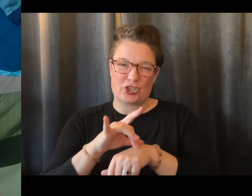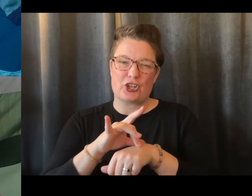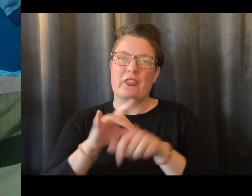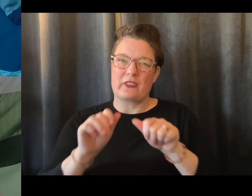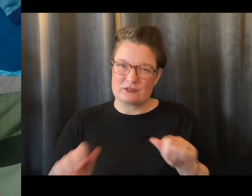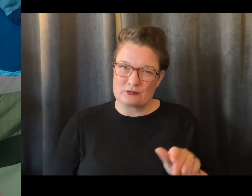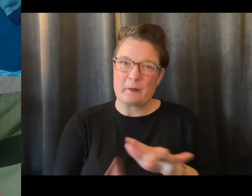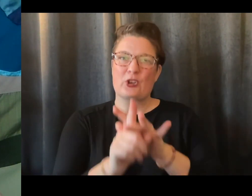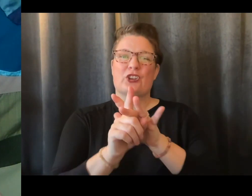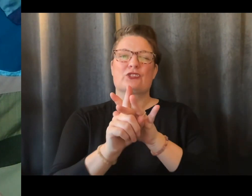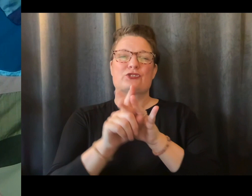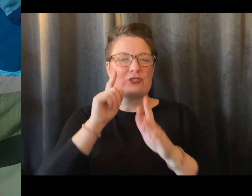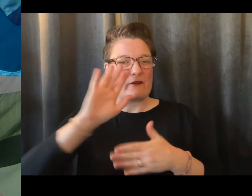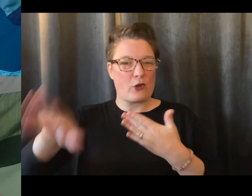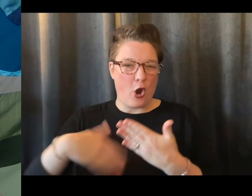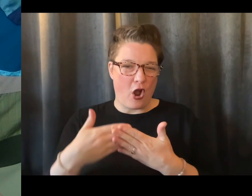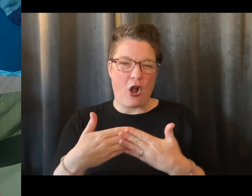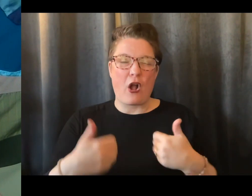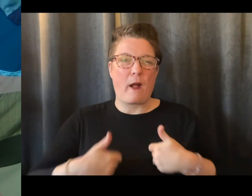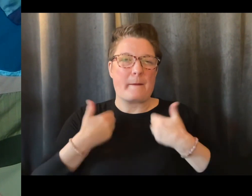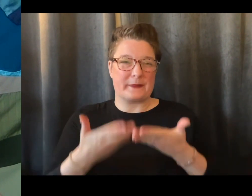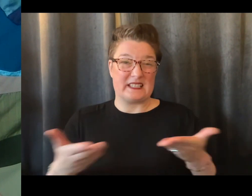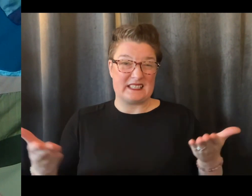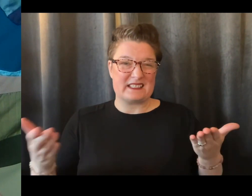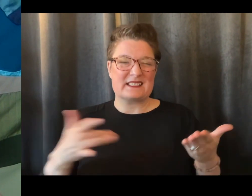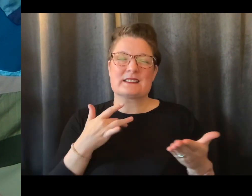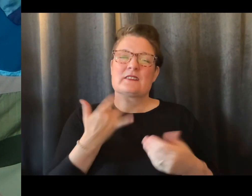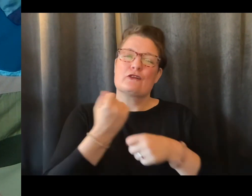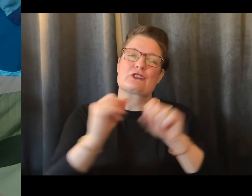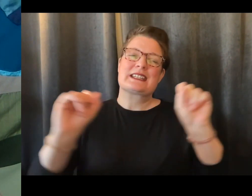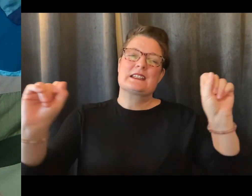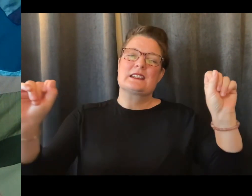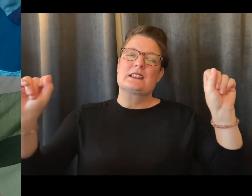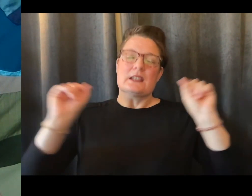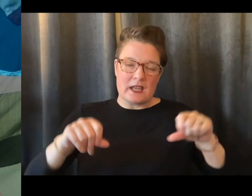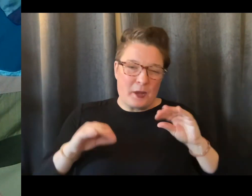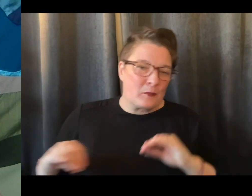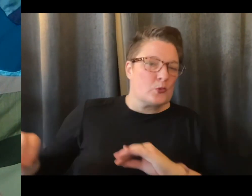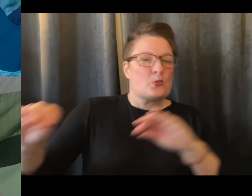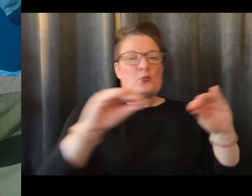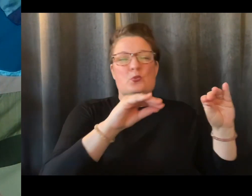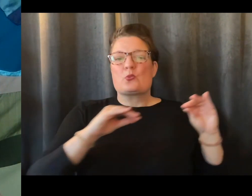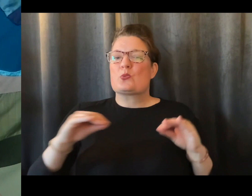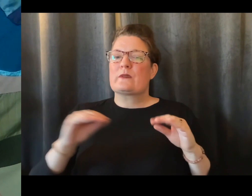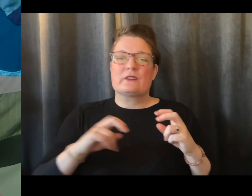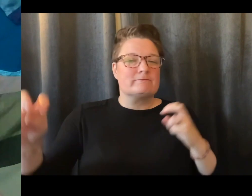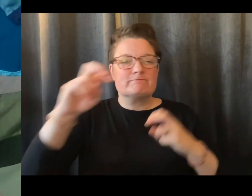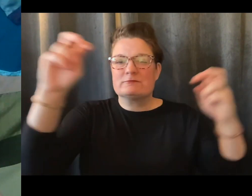to be free to move and travel, knowing they will be received with open arms.